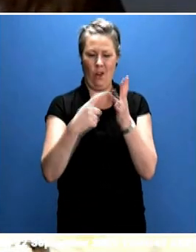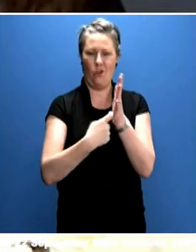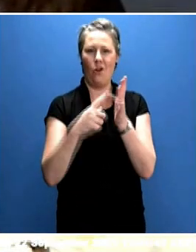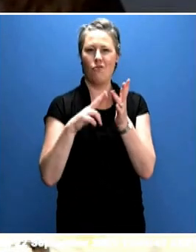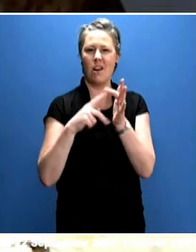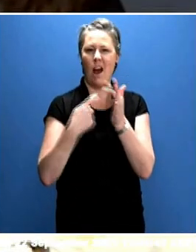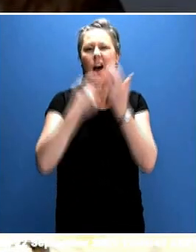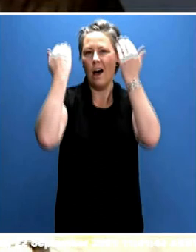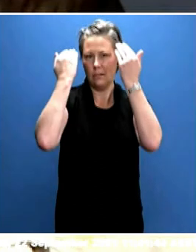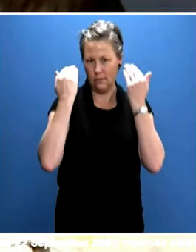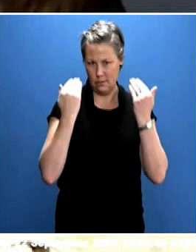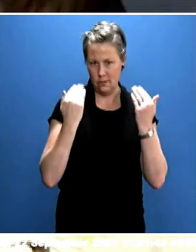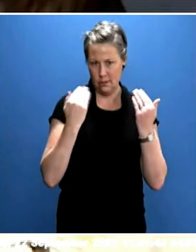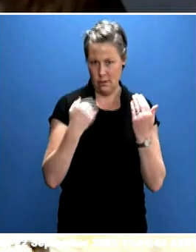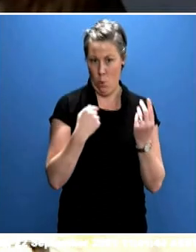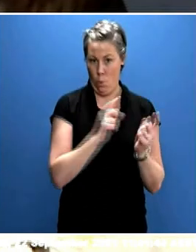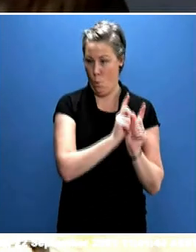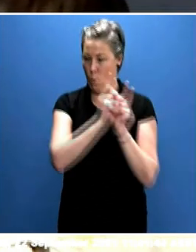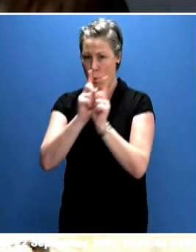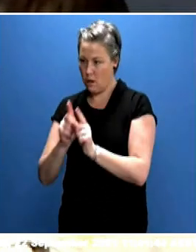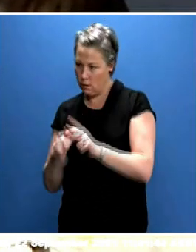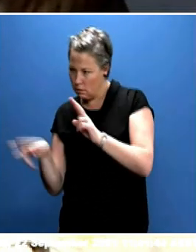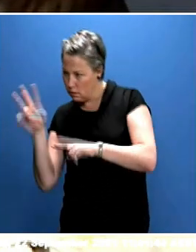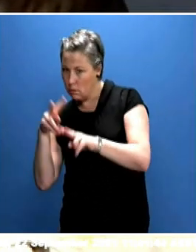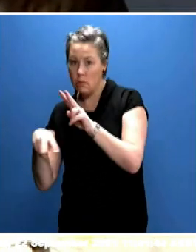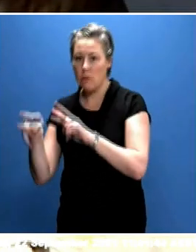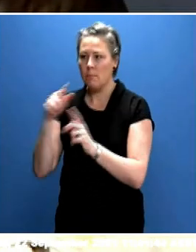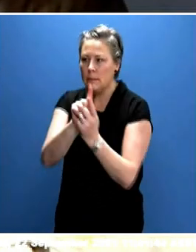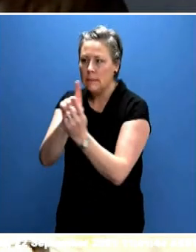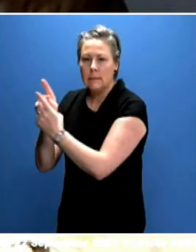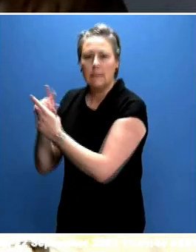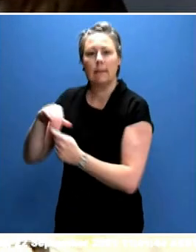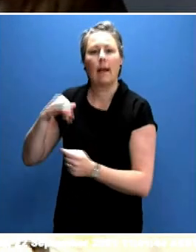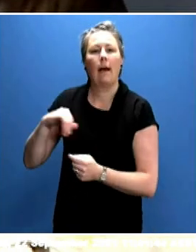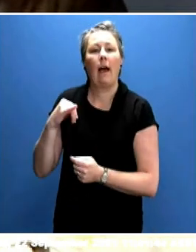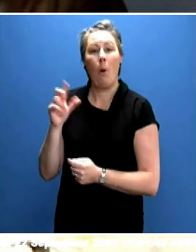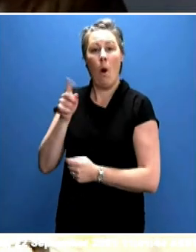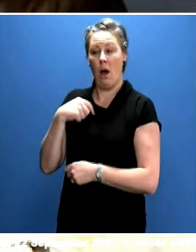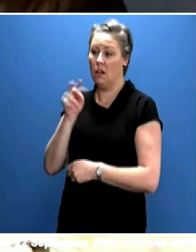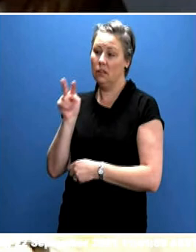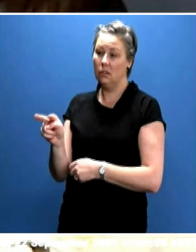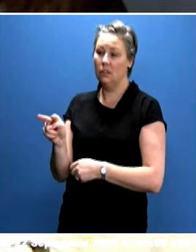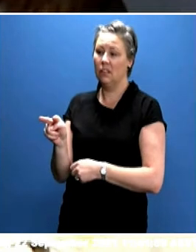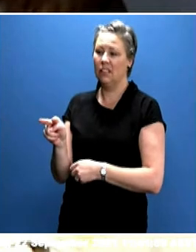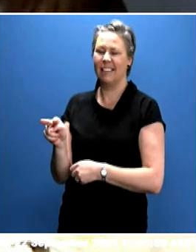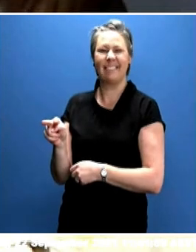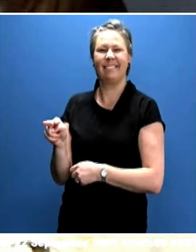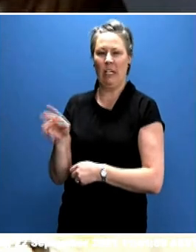We were shown the rooms and we were introduced to the staff. My perception of the facility was that it was not purpose-built.